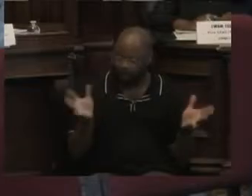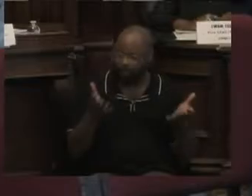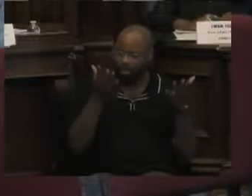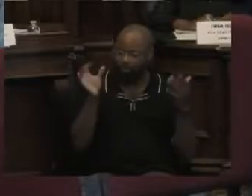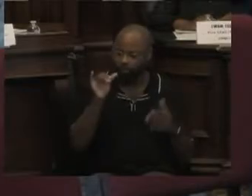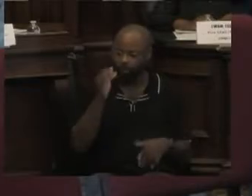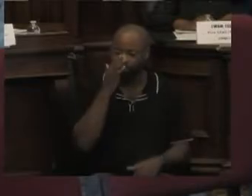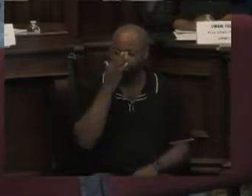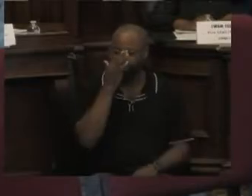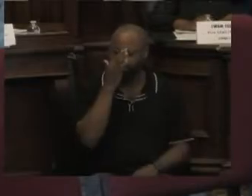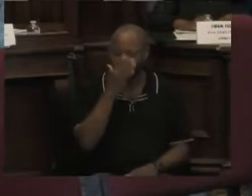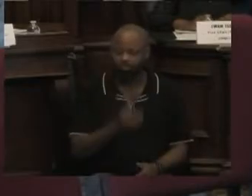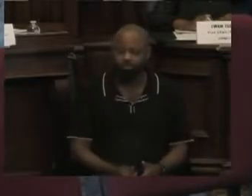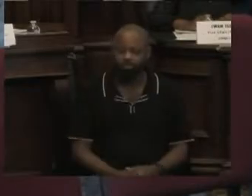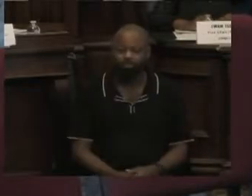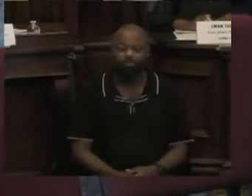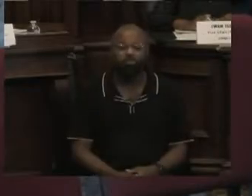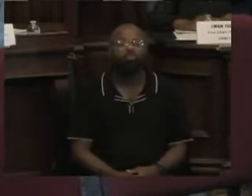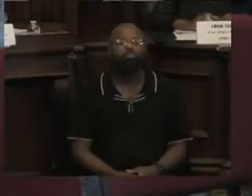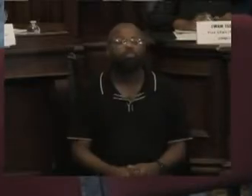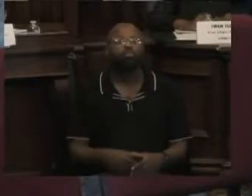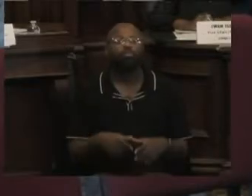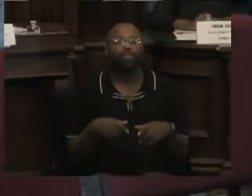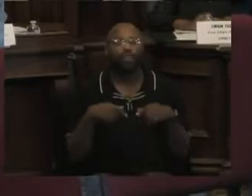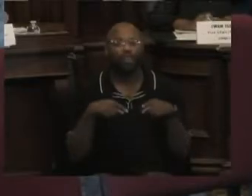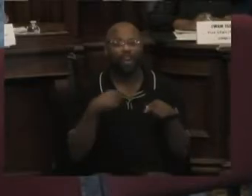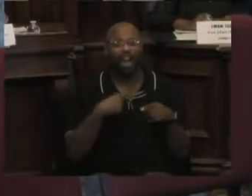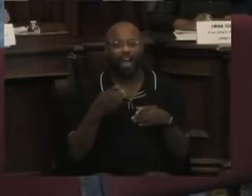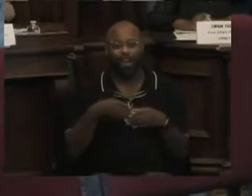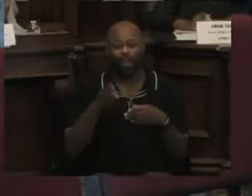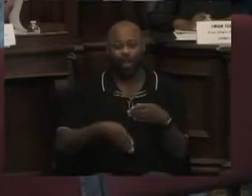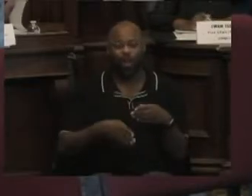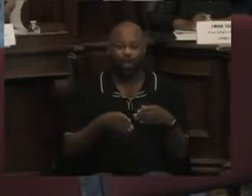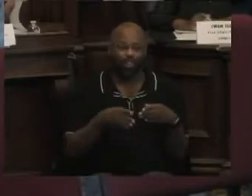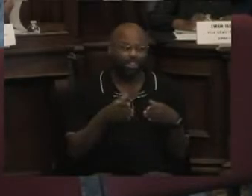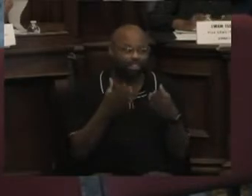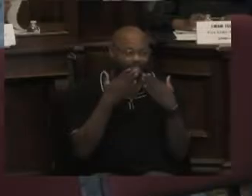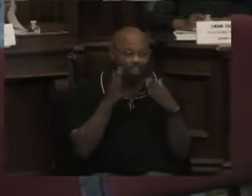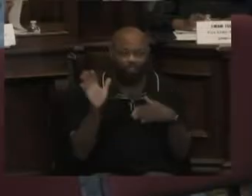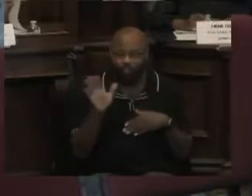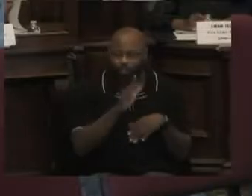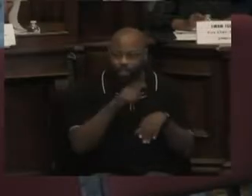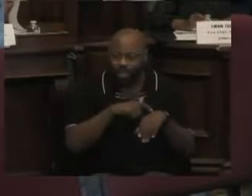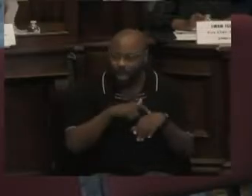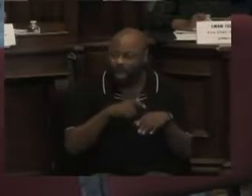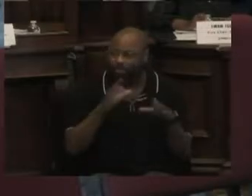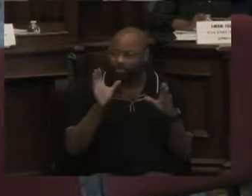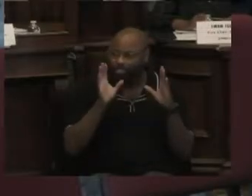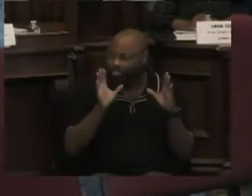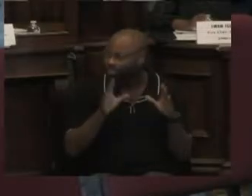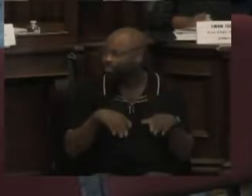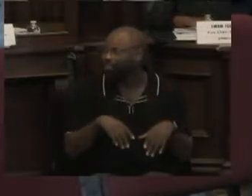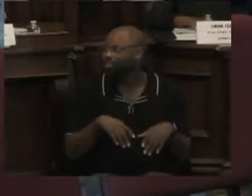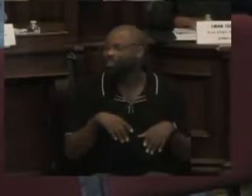expectation that you as a board will do that as well. So as I